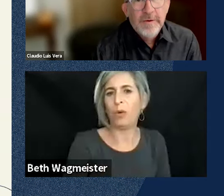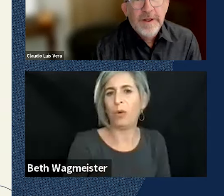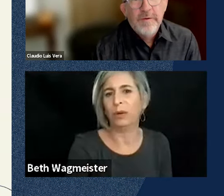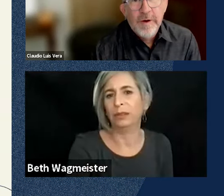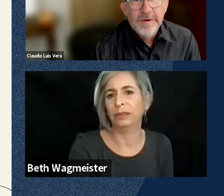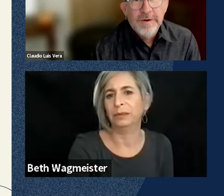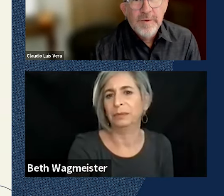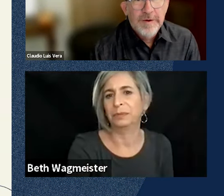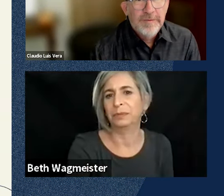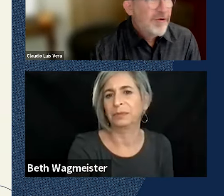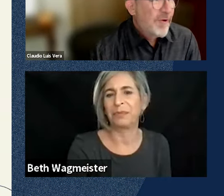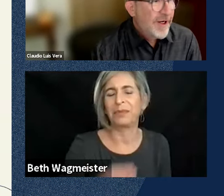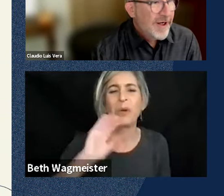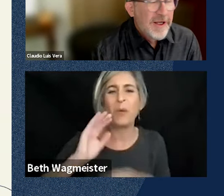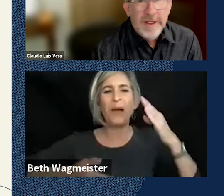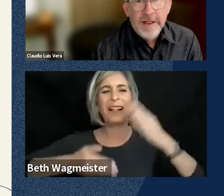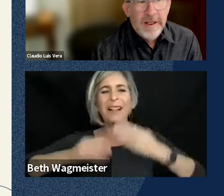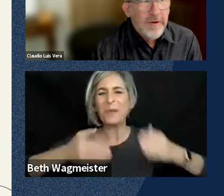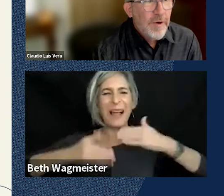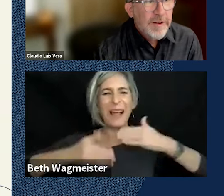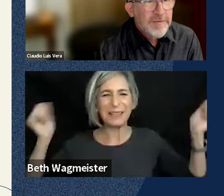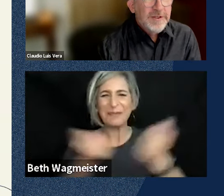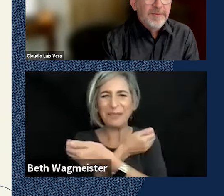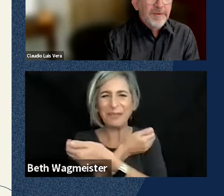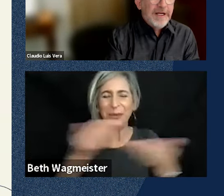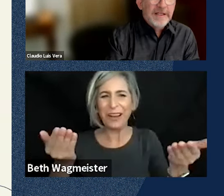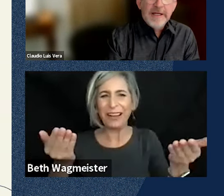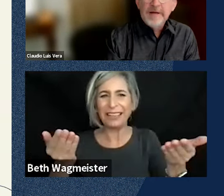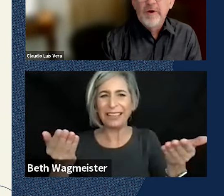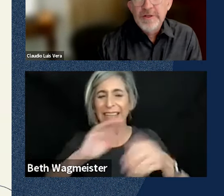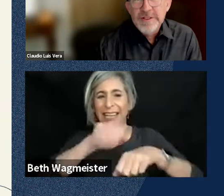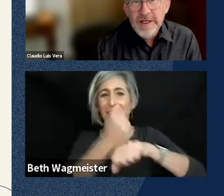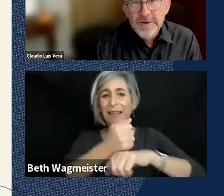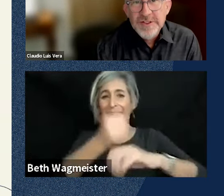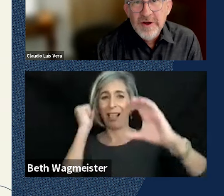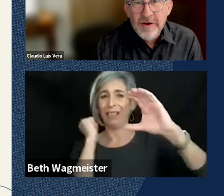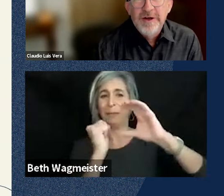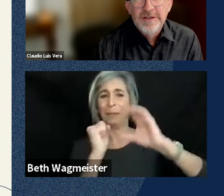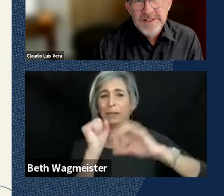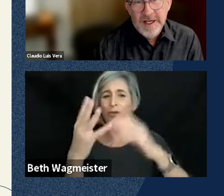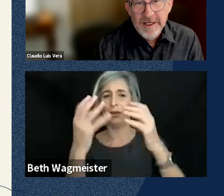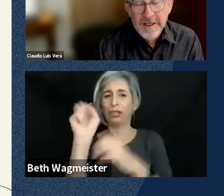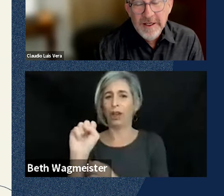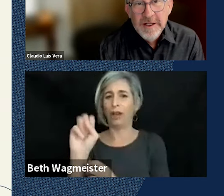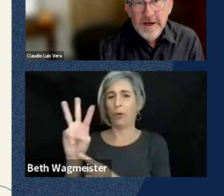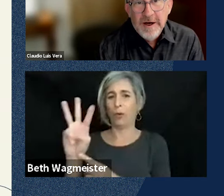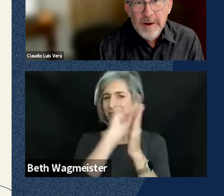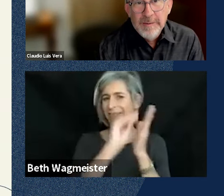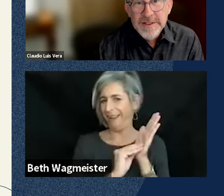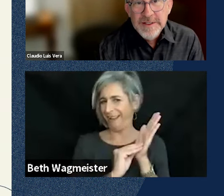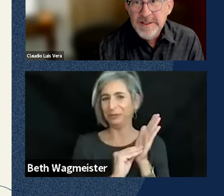Okay, welcome. Welcome, everyone. And welcome to implementing landmarks in your software design.